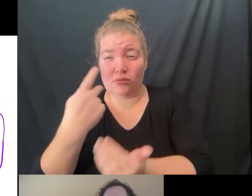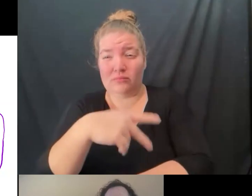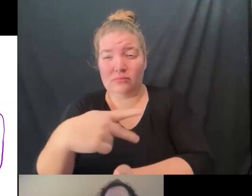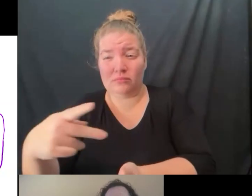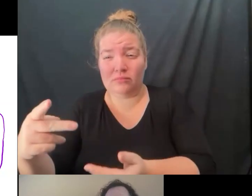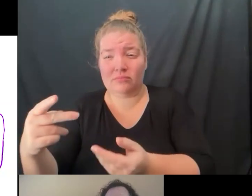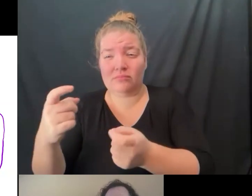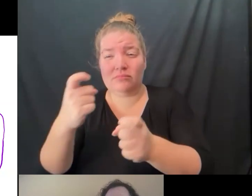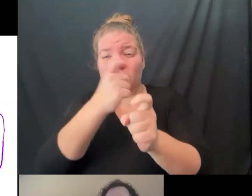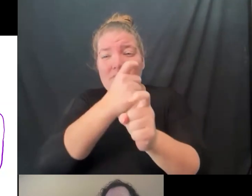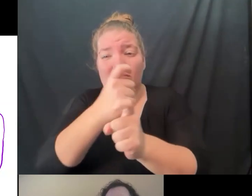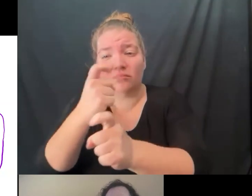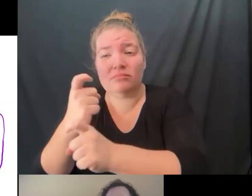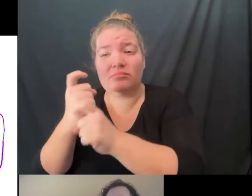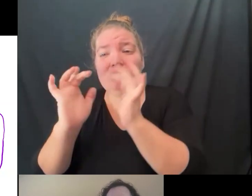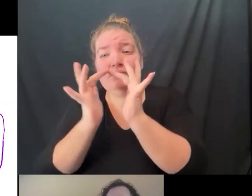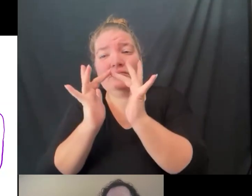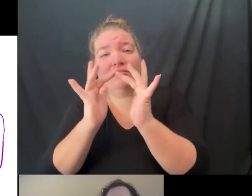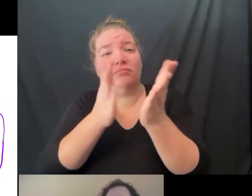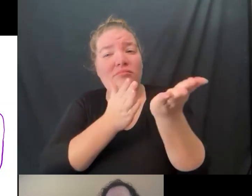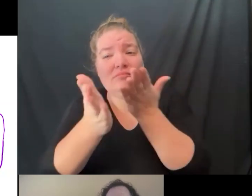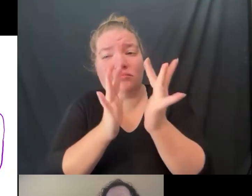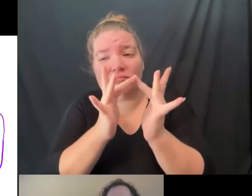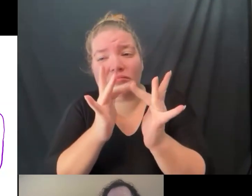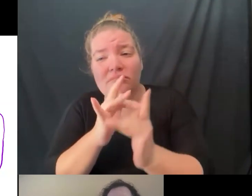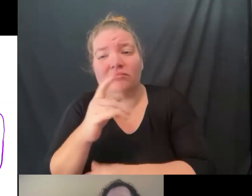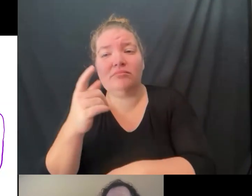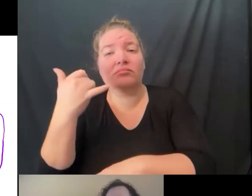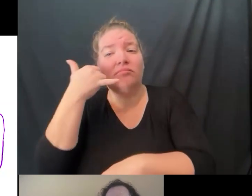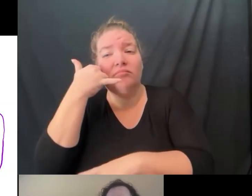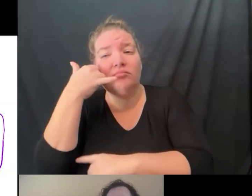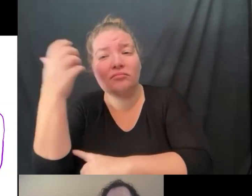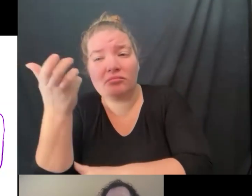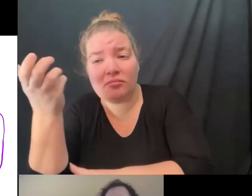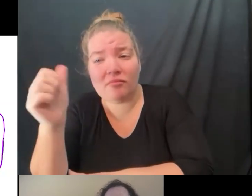all procurements have, for web pages or web-based applications